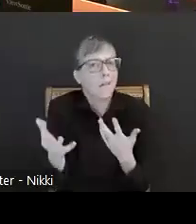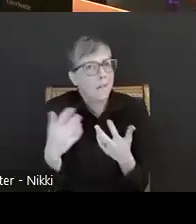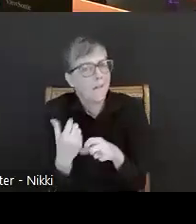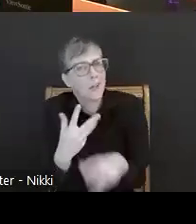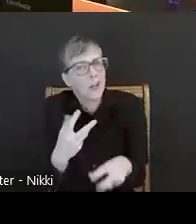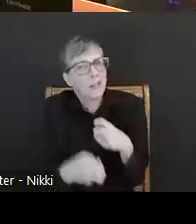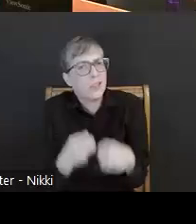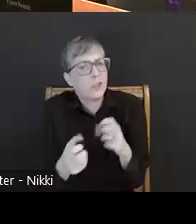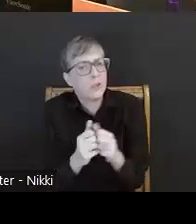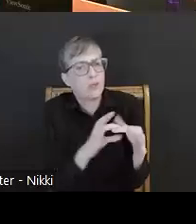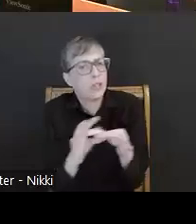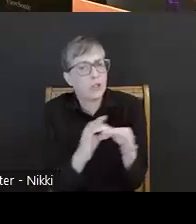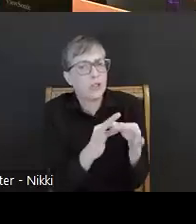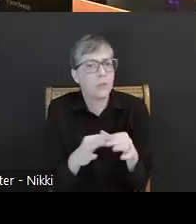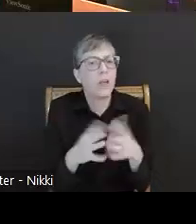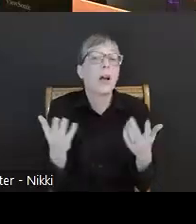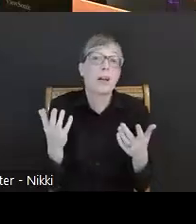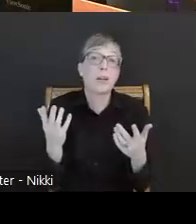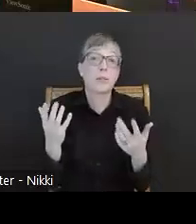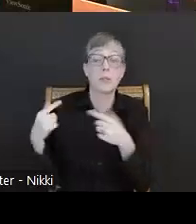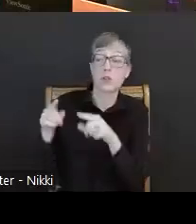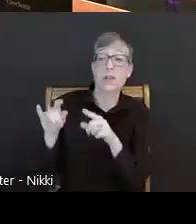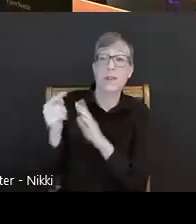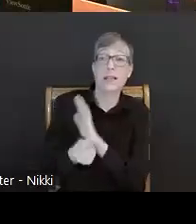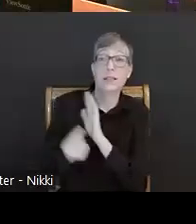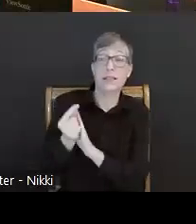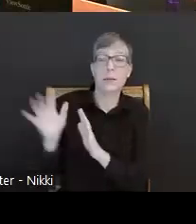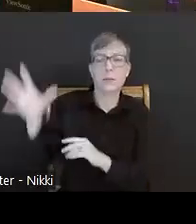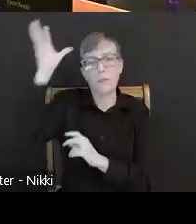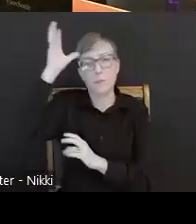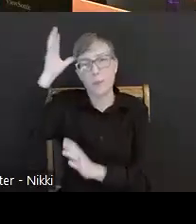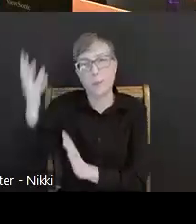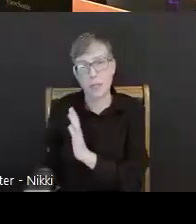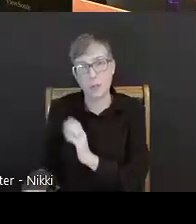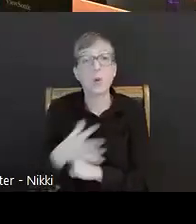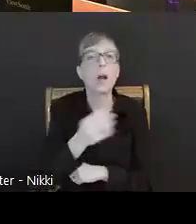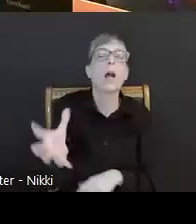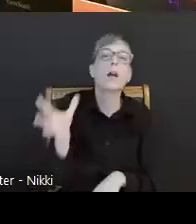also family history of clinical depression her maternal grandmother was also diagnosed at the